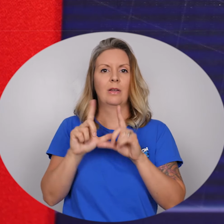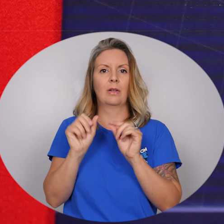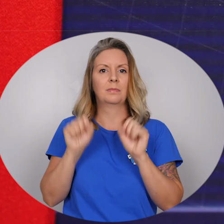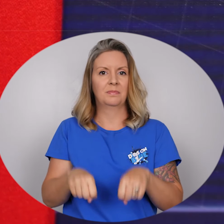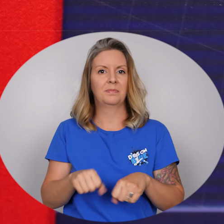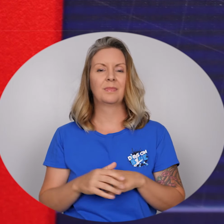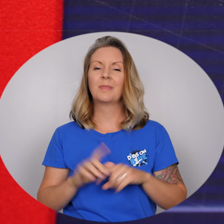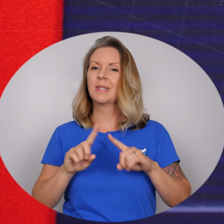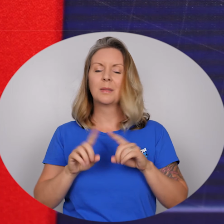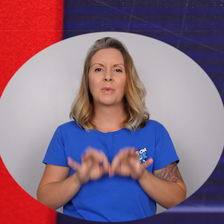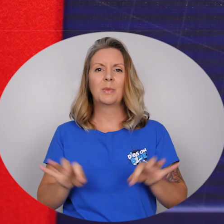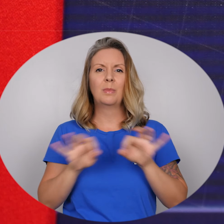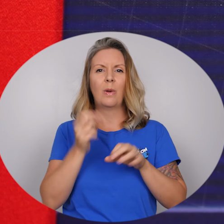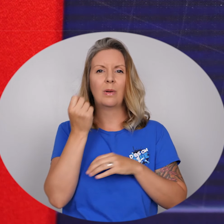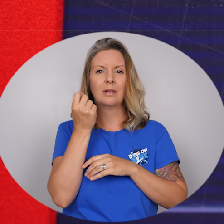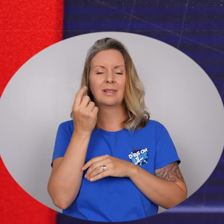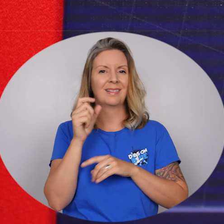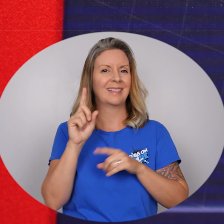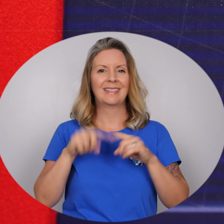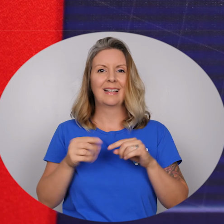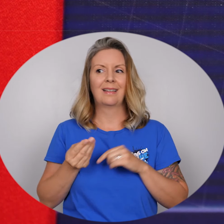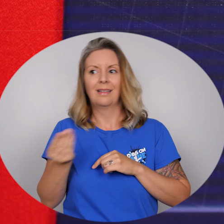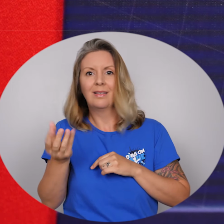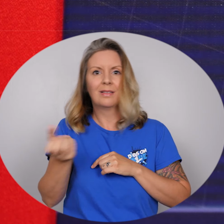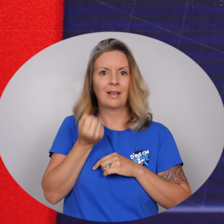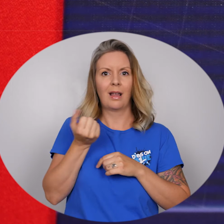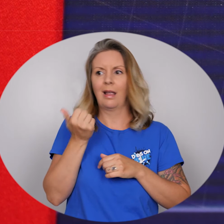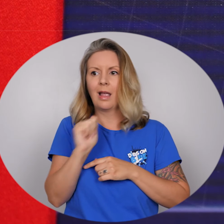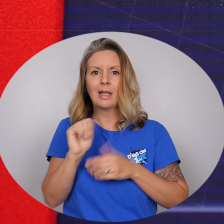from them. But the important thing to understand is that you can’t just give or take any